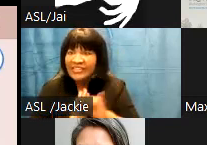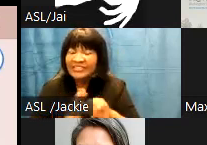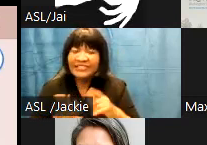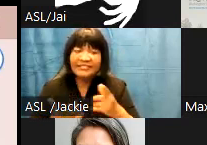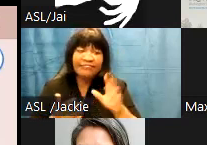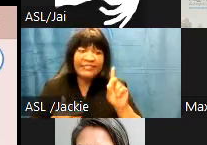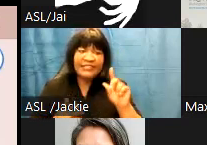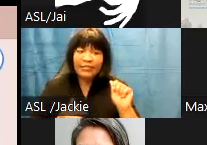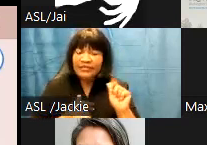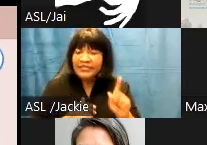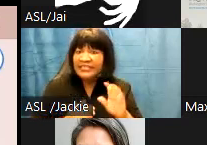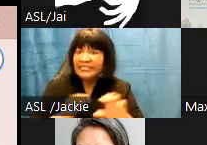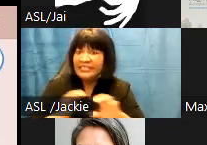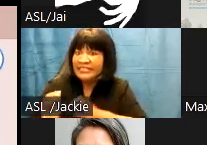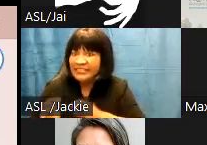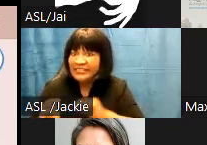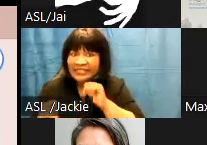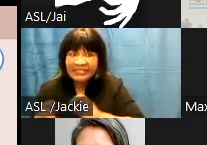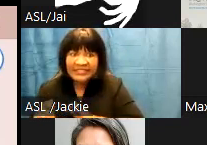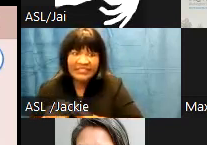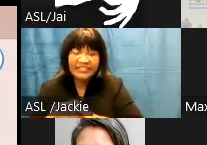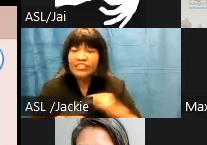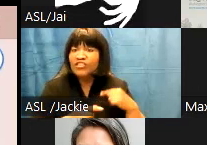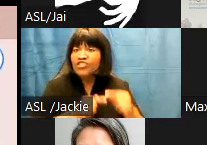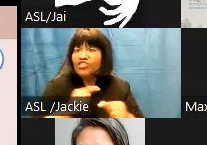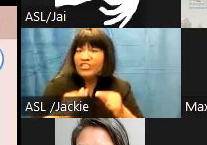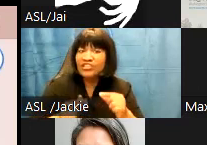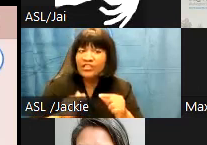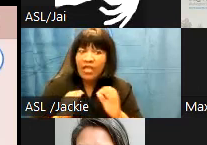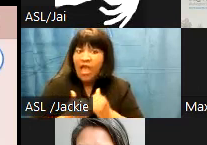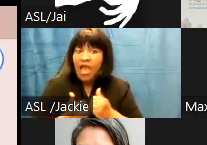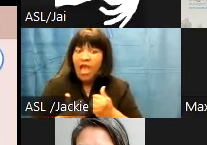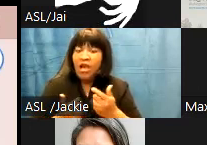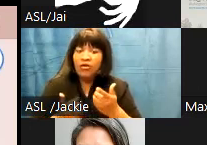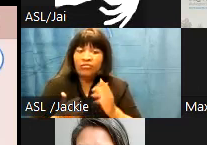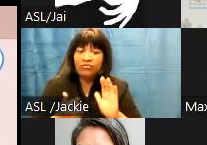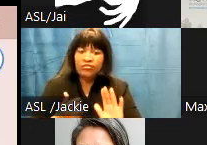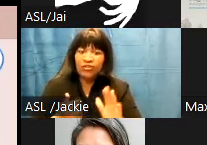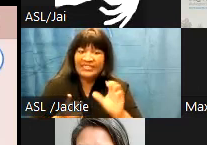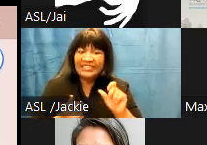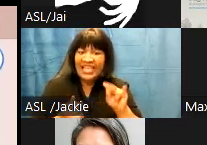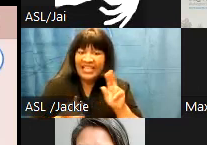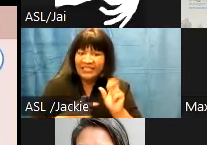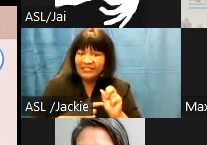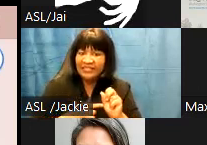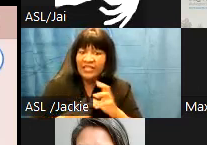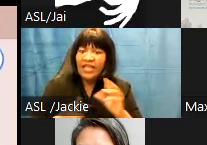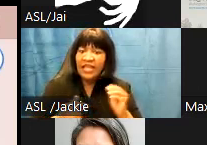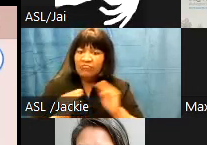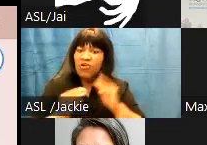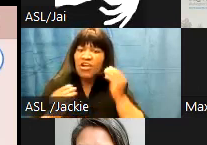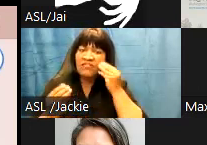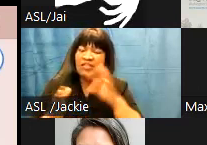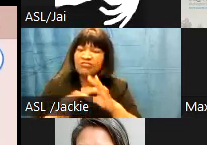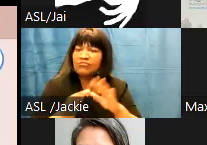citizenship, generation, housing status and some information about their community and the income.